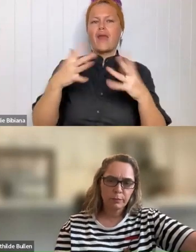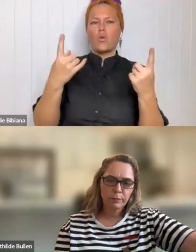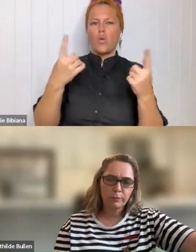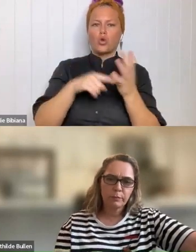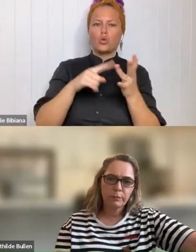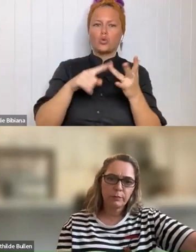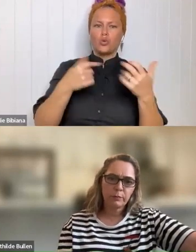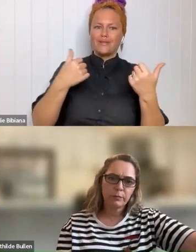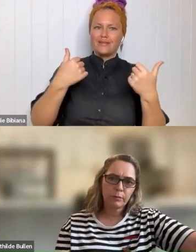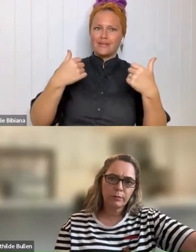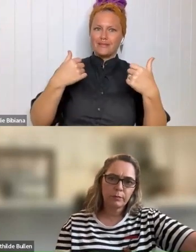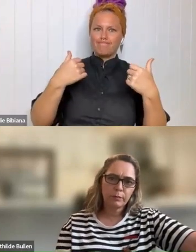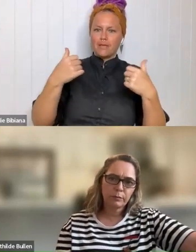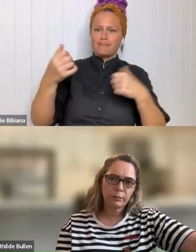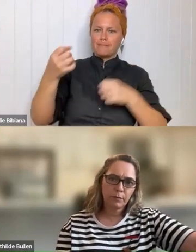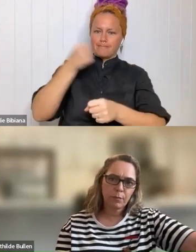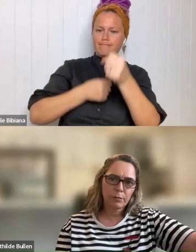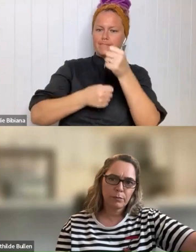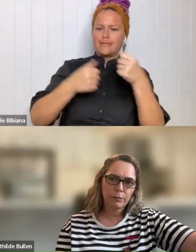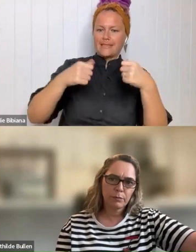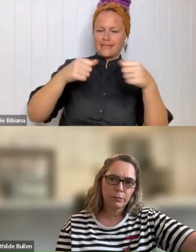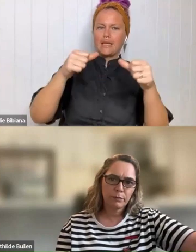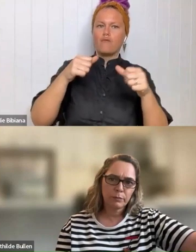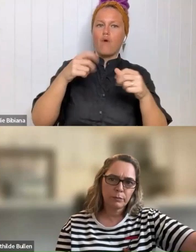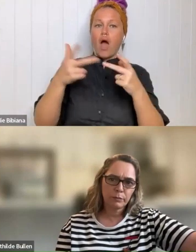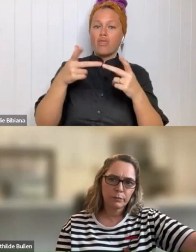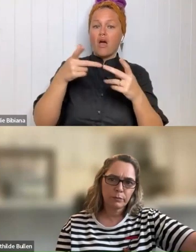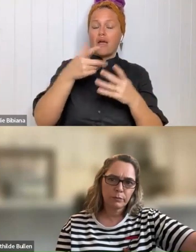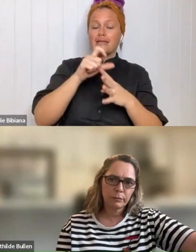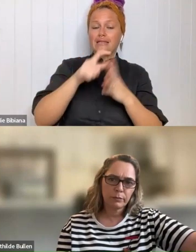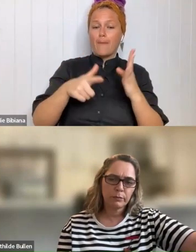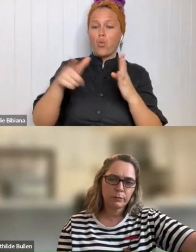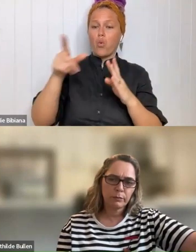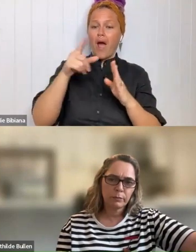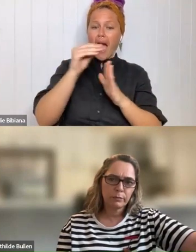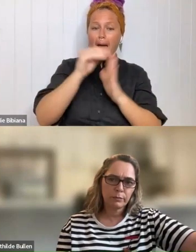also, for lots of disabled applicants or disabled leaders,